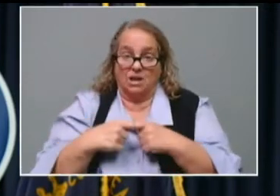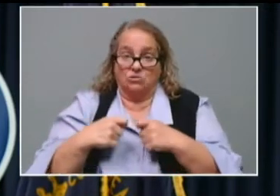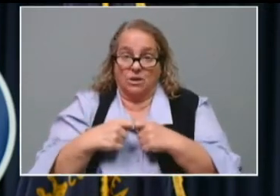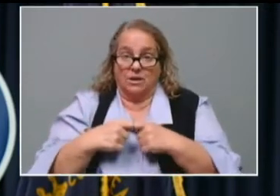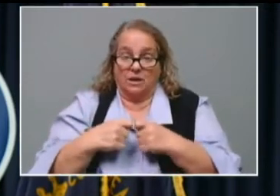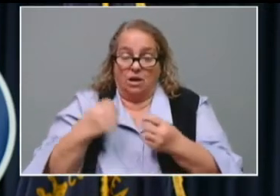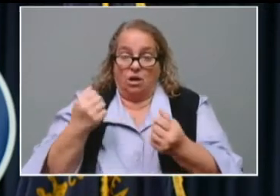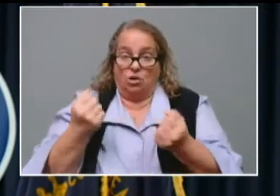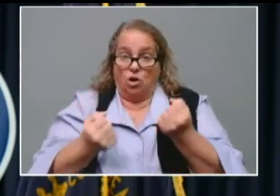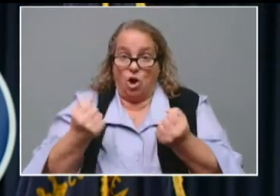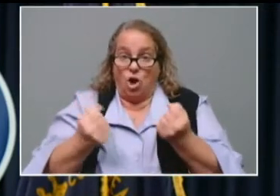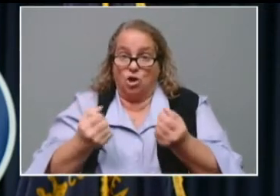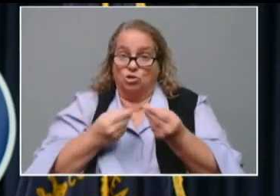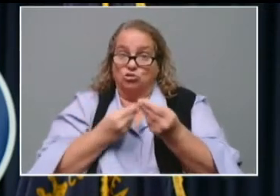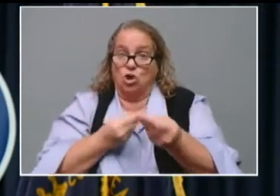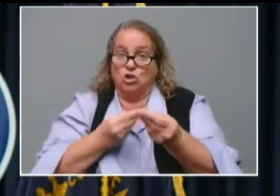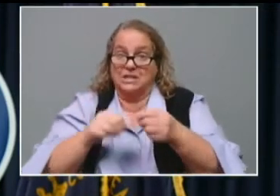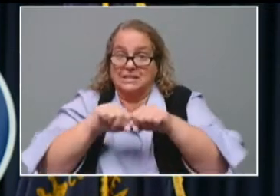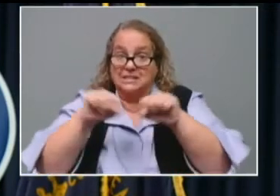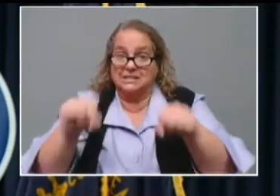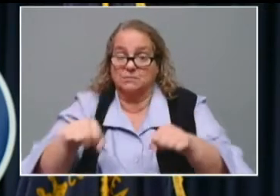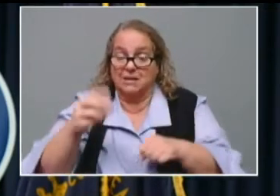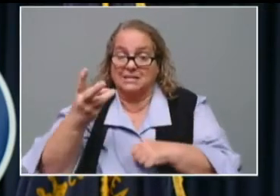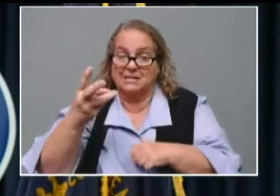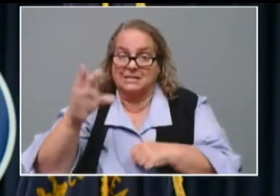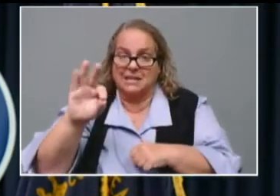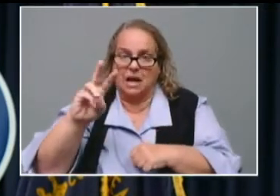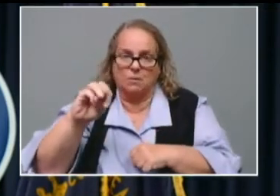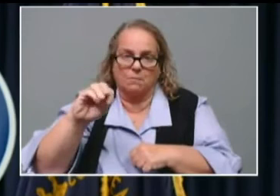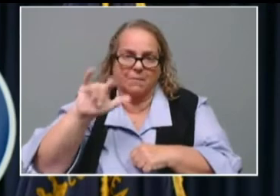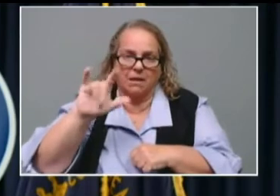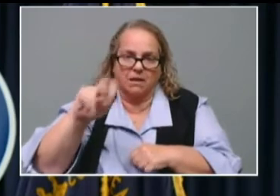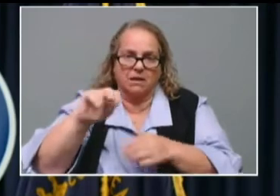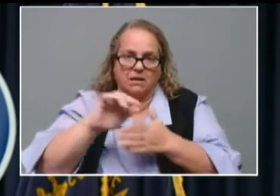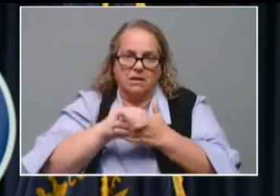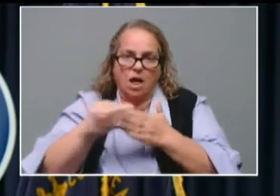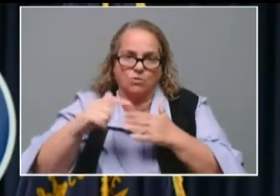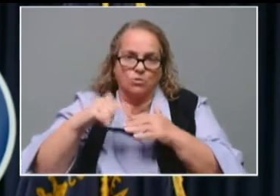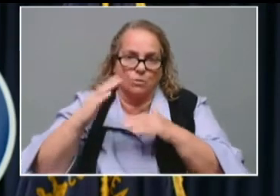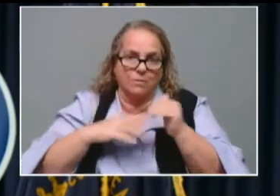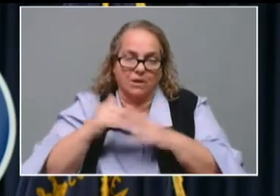build out that network And resiliency, 19 million to protect against Wildfires,